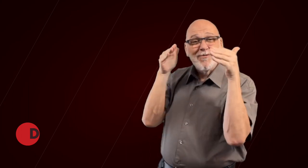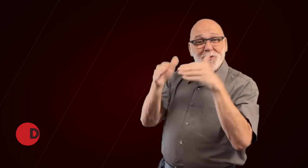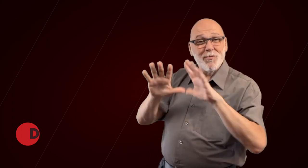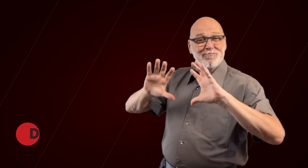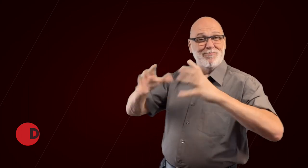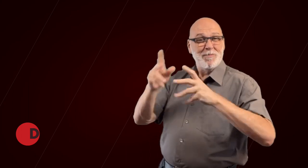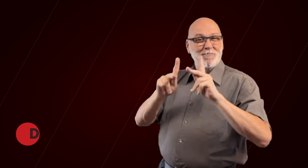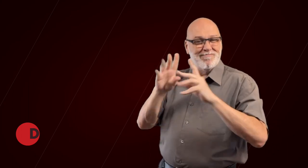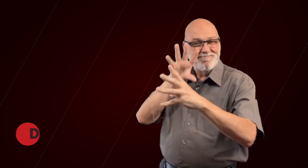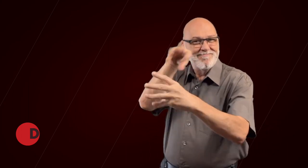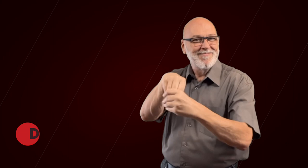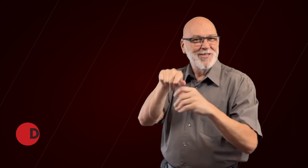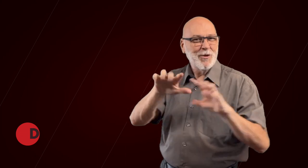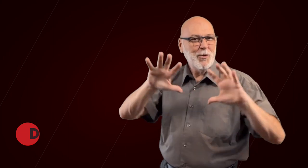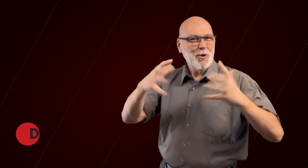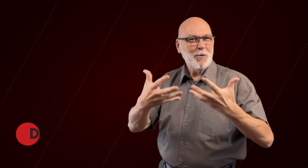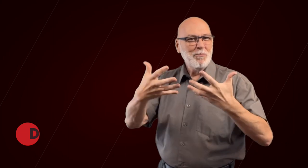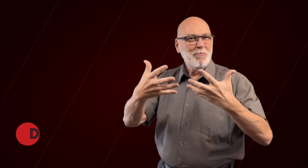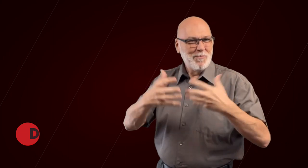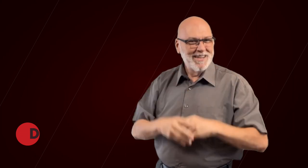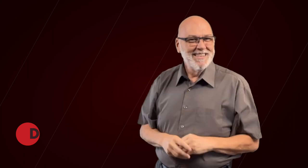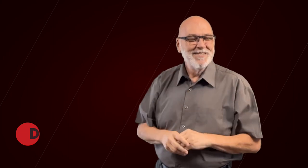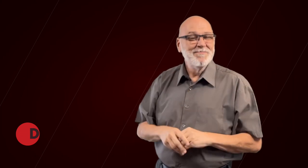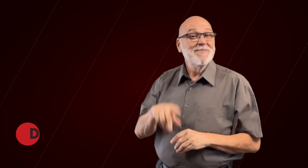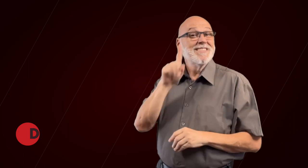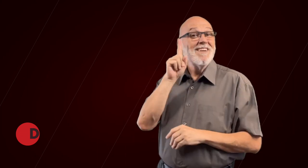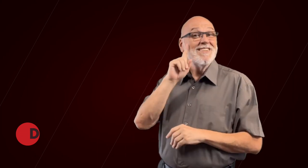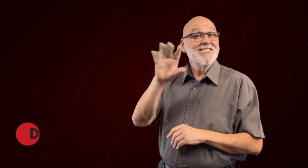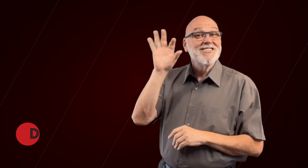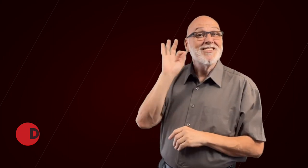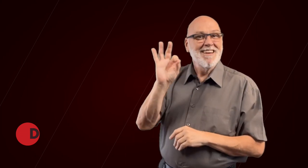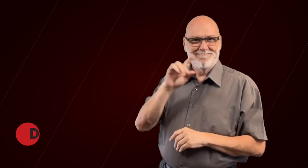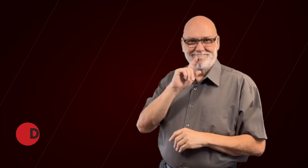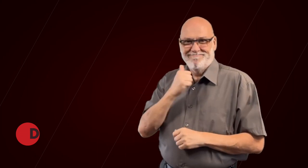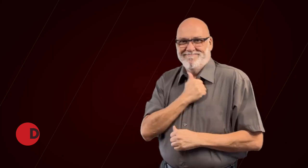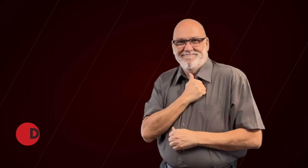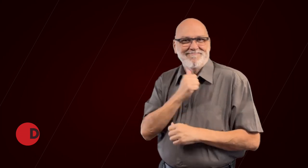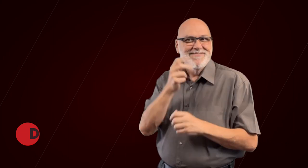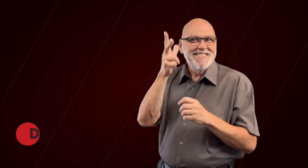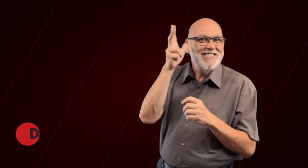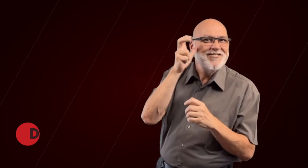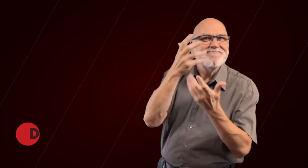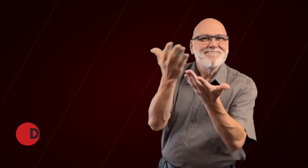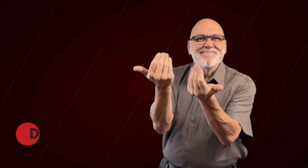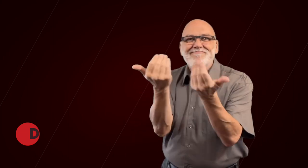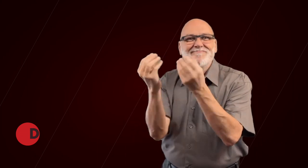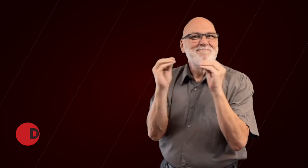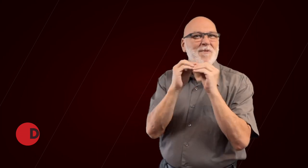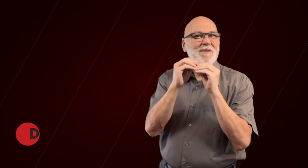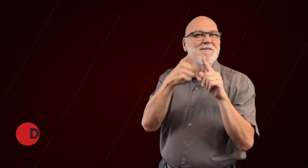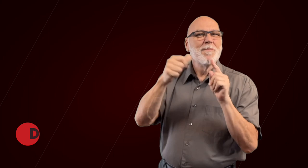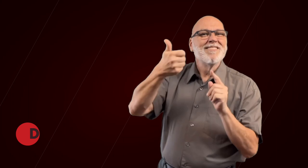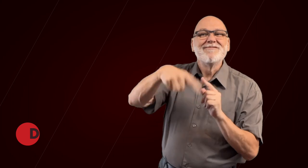or focus of people in the group. DeafDots would love to hear